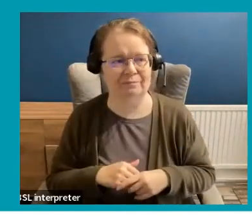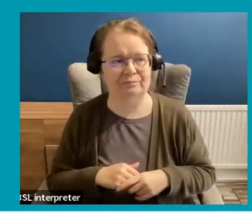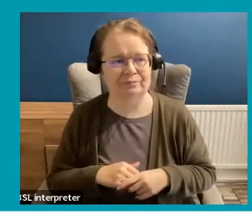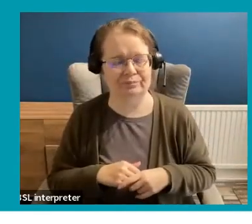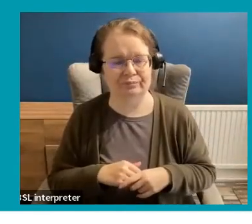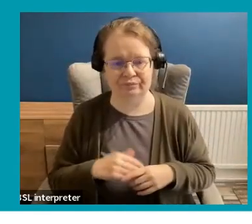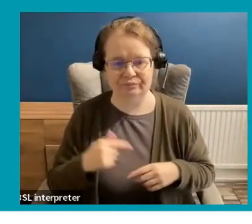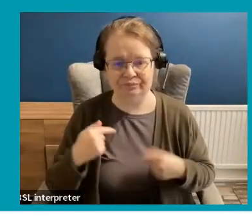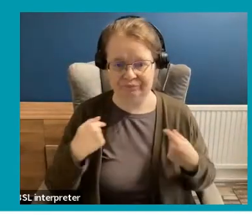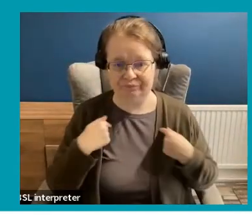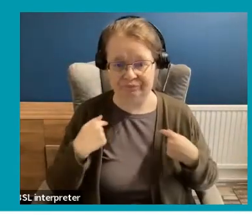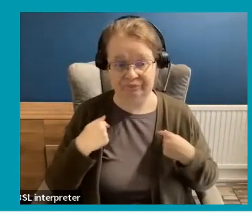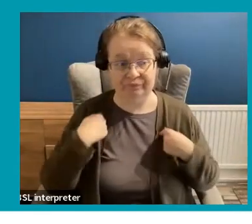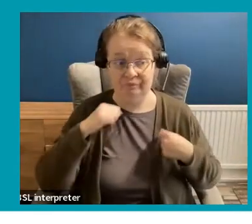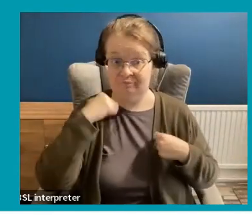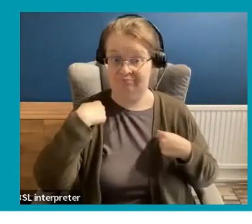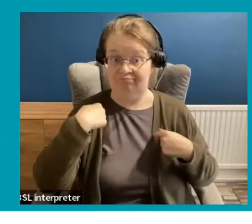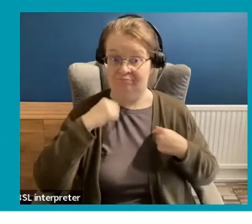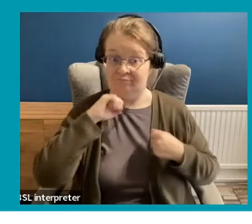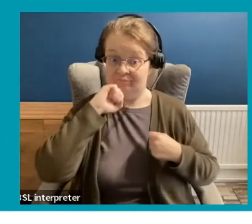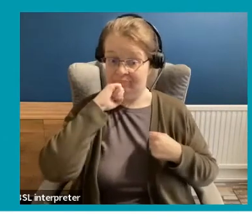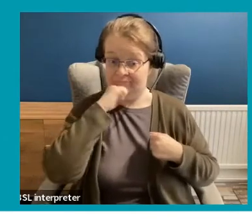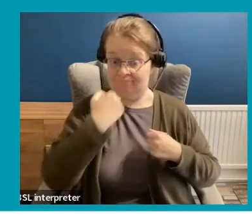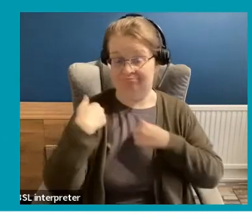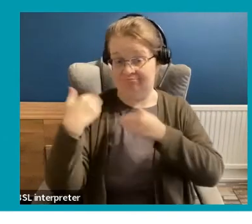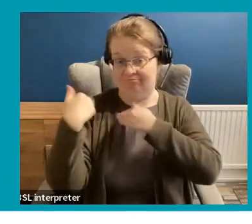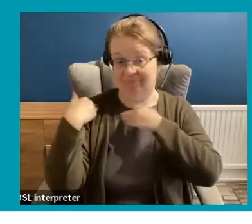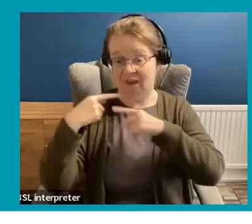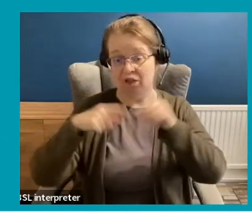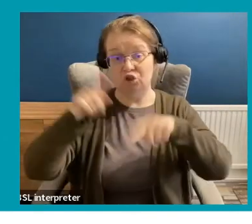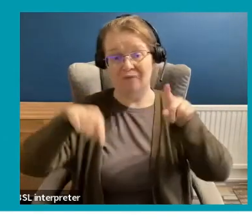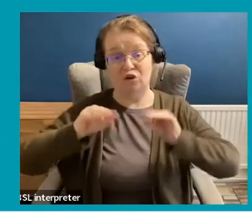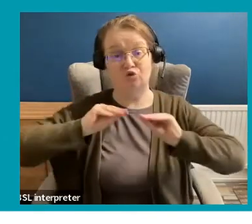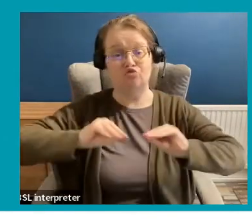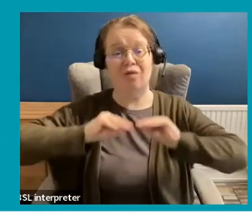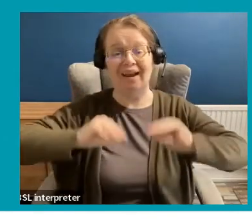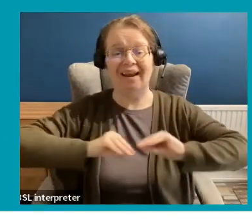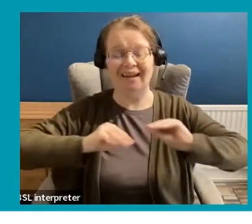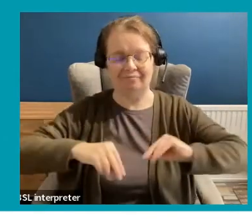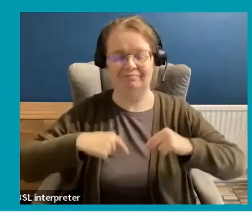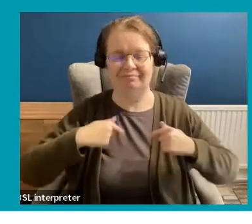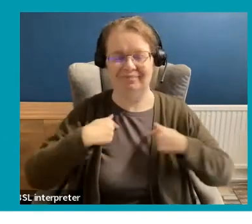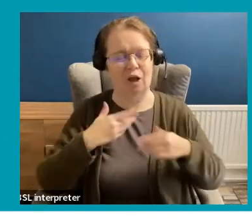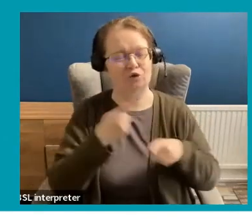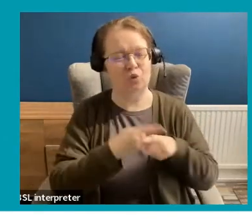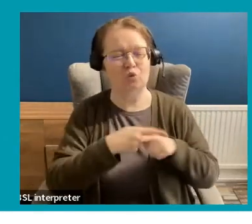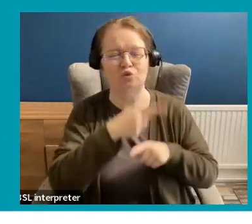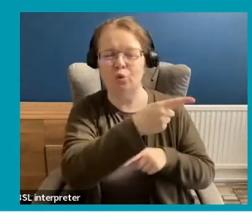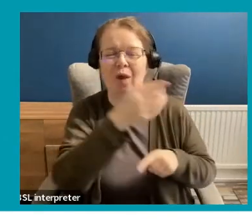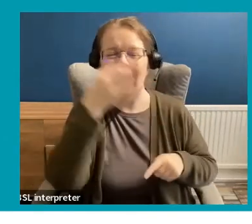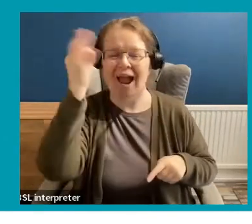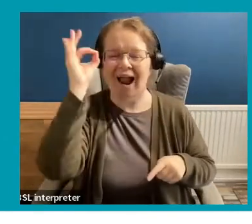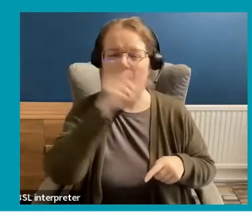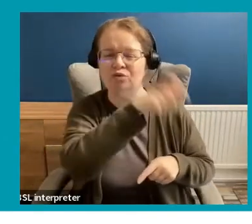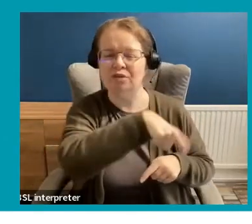to be doing some diversity training with them talking to the local counselors I was saying, why do we need it? about this training and they